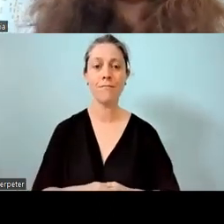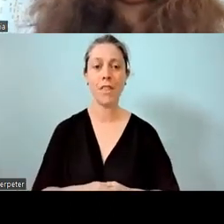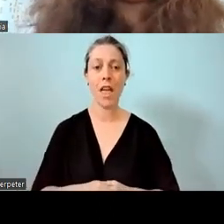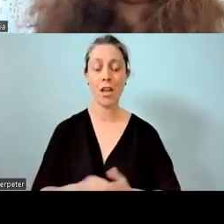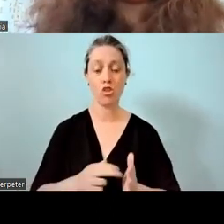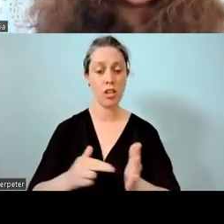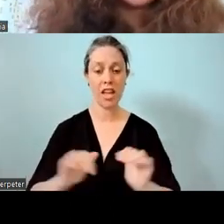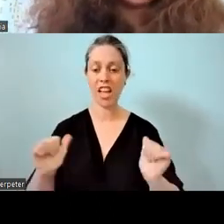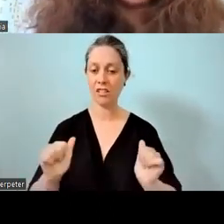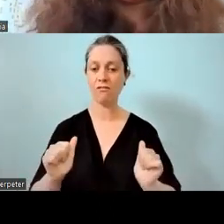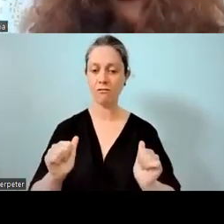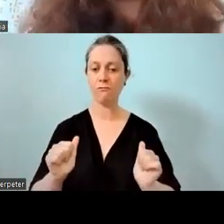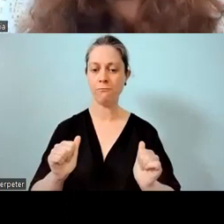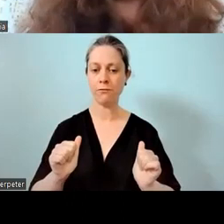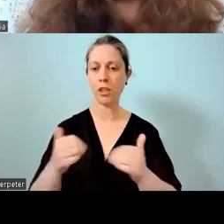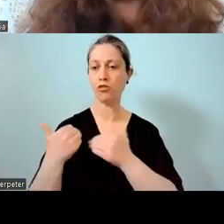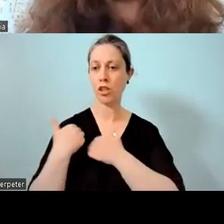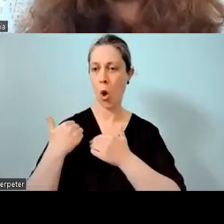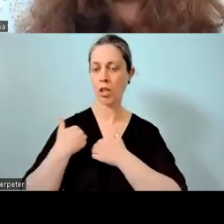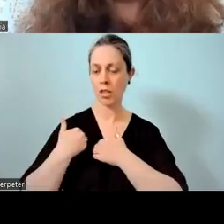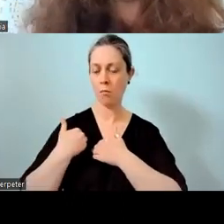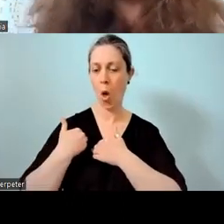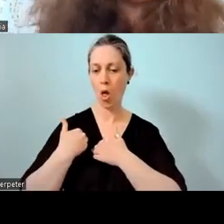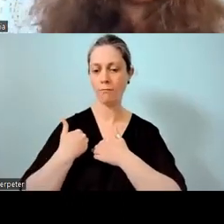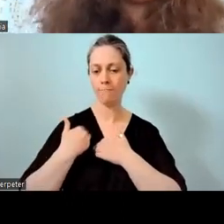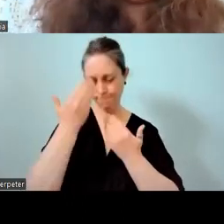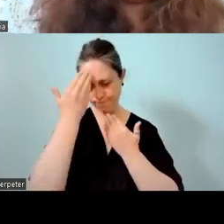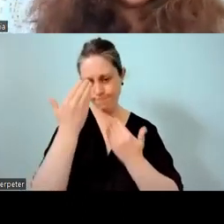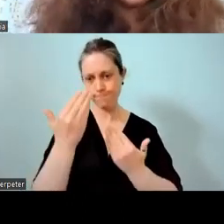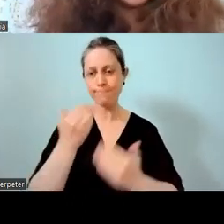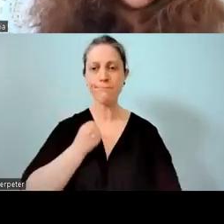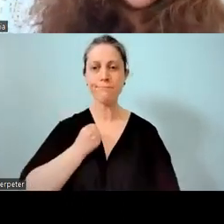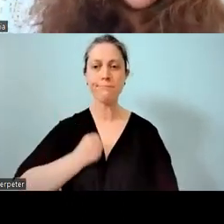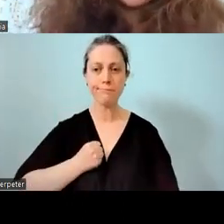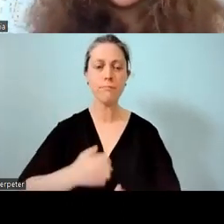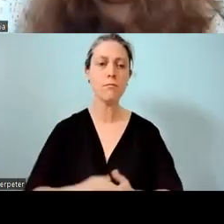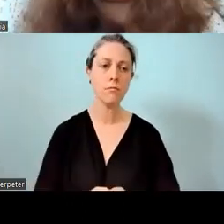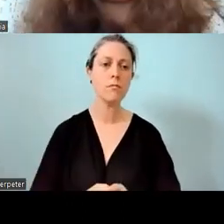Now the EGL vision is all about looking forward to a future when disabled children and adults